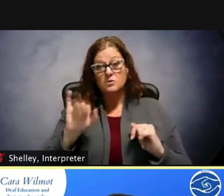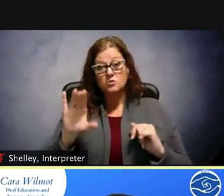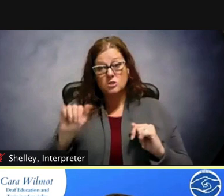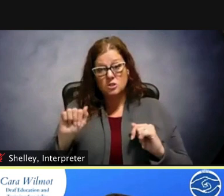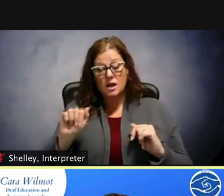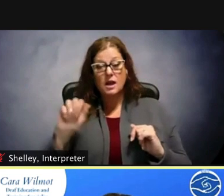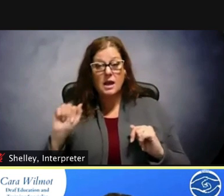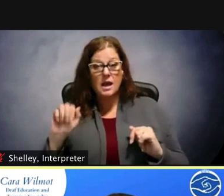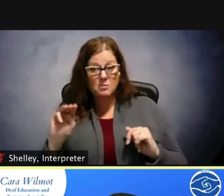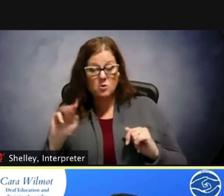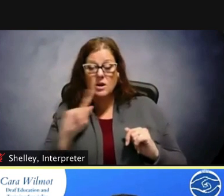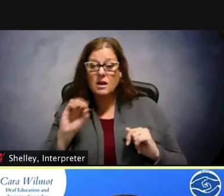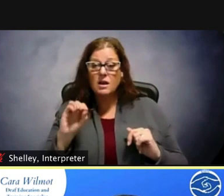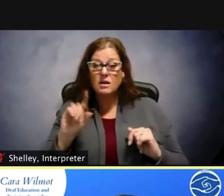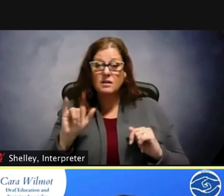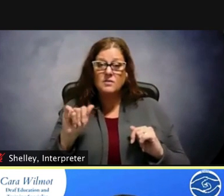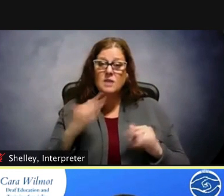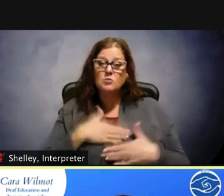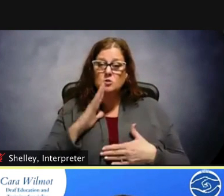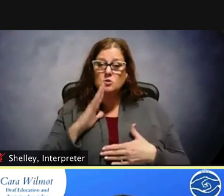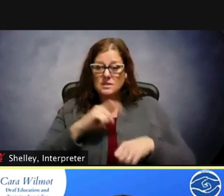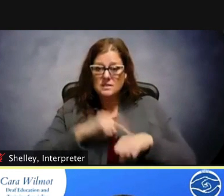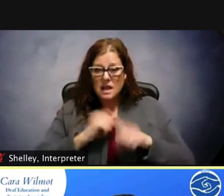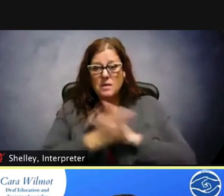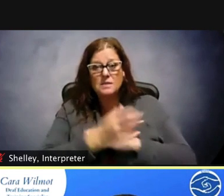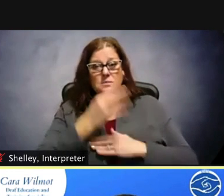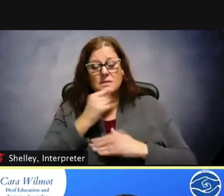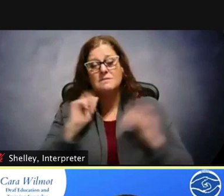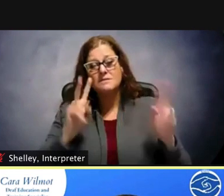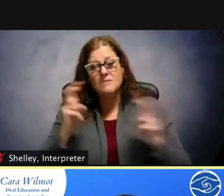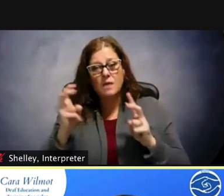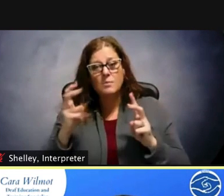We appreciate your time and expertise on this topic. We know that it is a different kind of